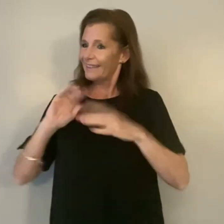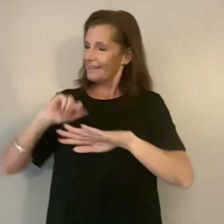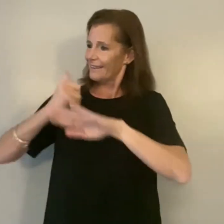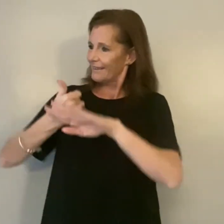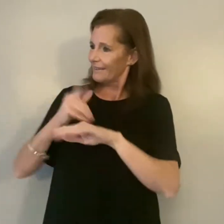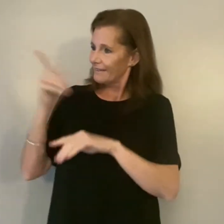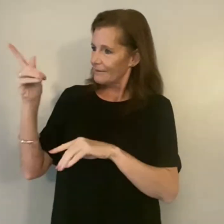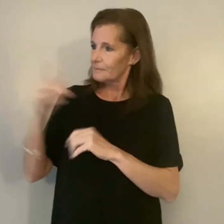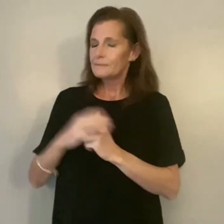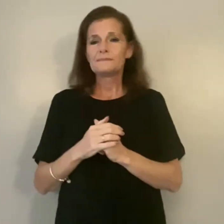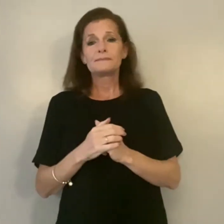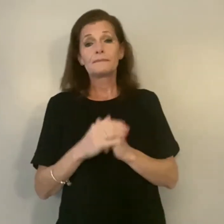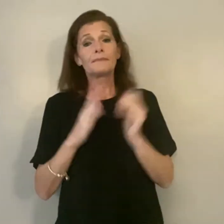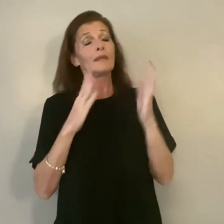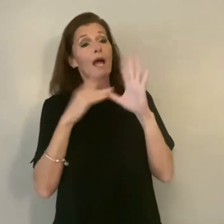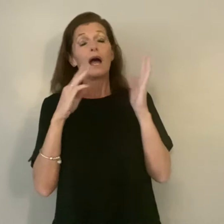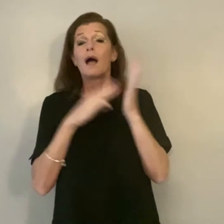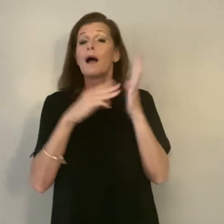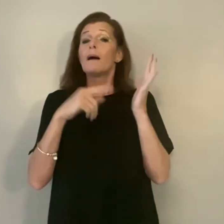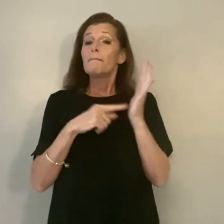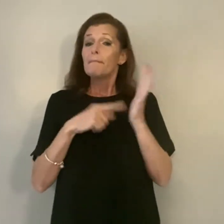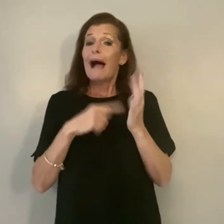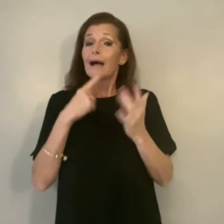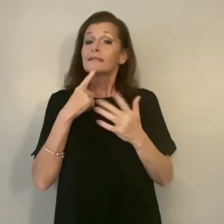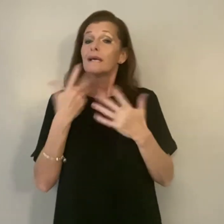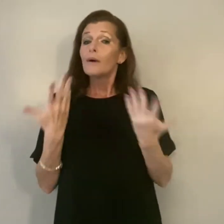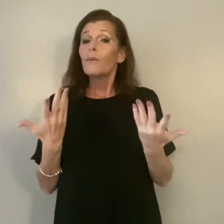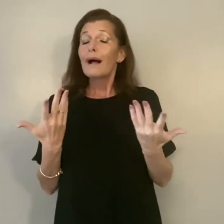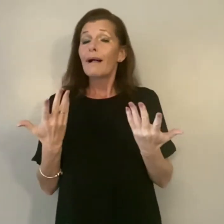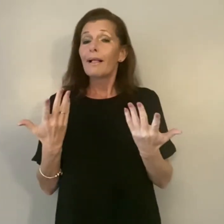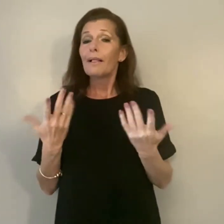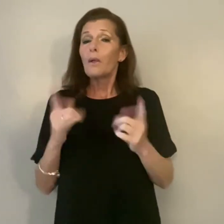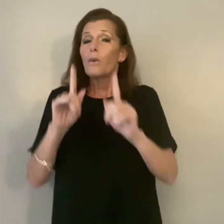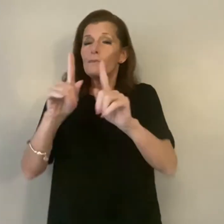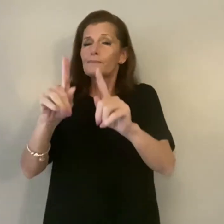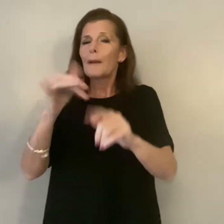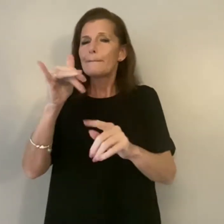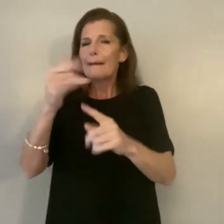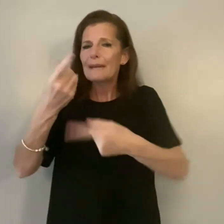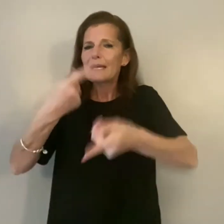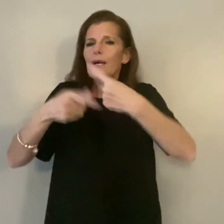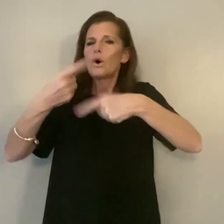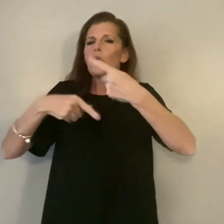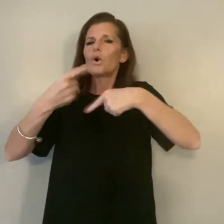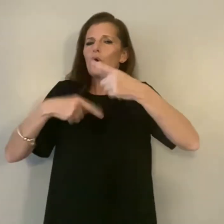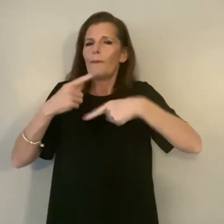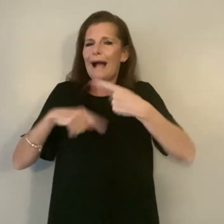interesting how you've done what you've done. Yeah sure. So I've just... I'd take a second just to reflect